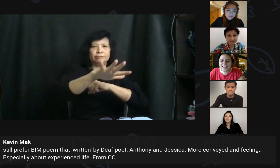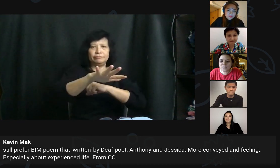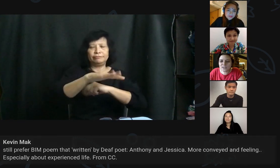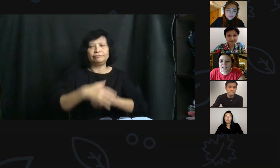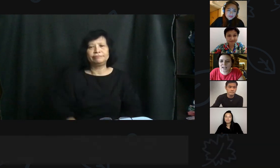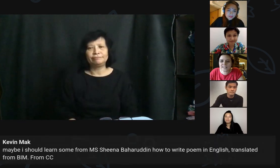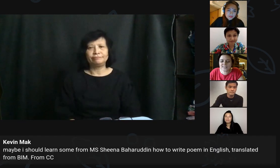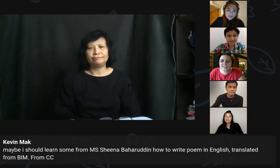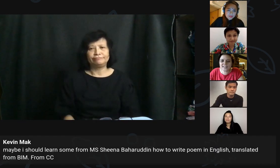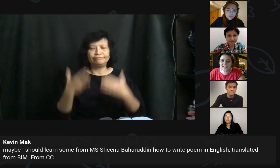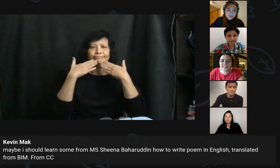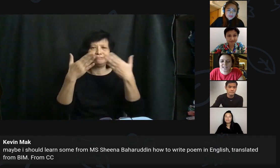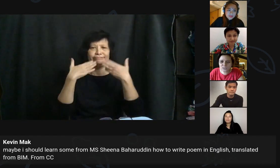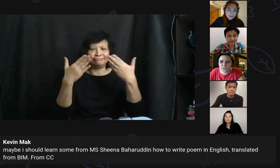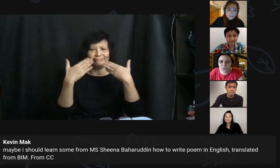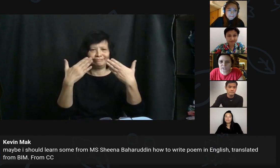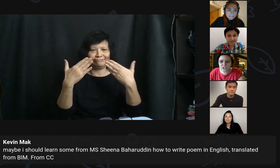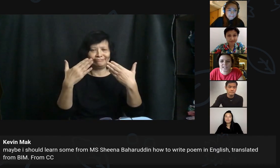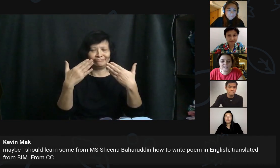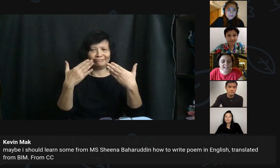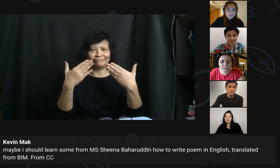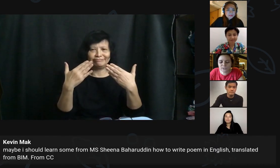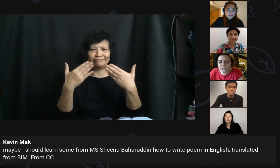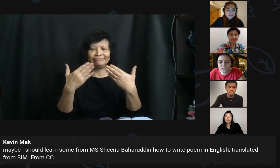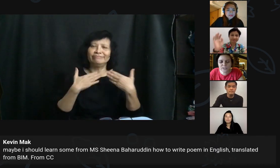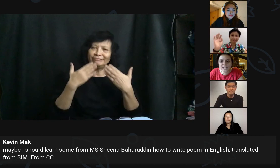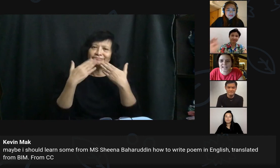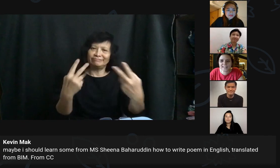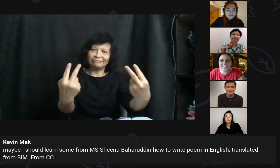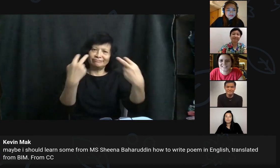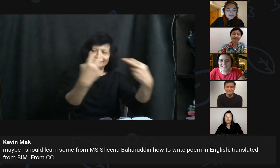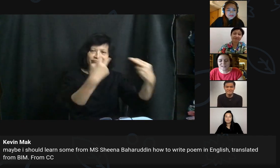Thank you guys. Thank you for watching. Thank you UK.